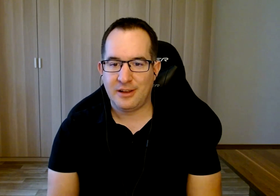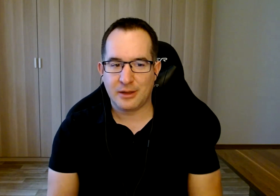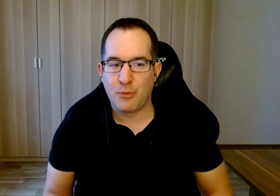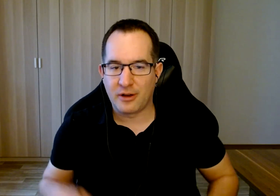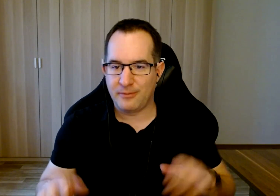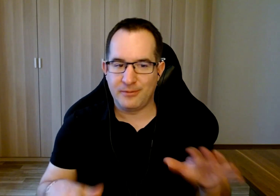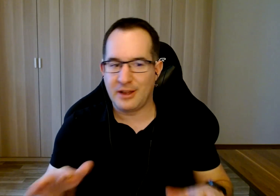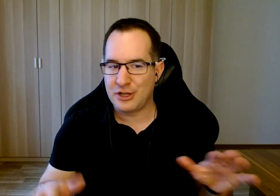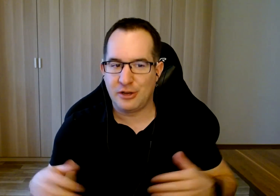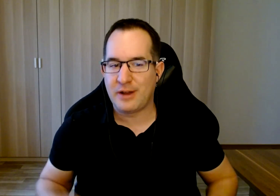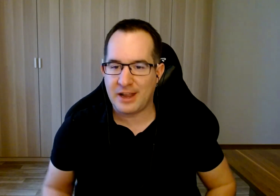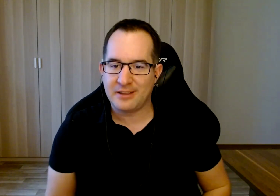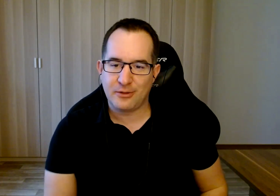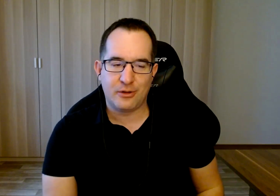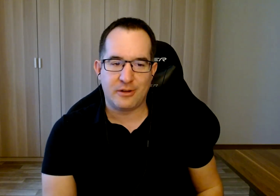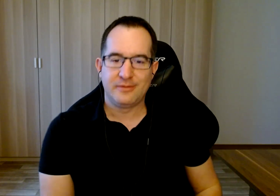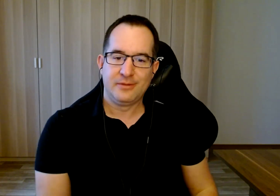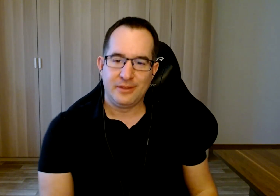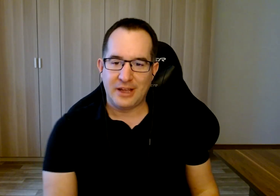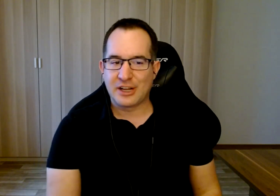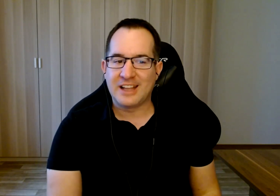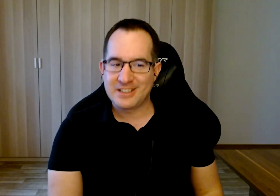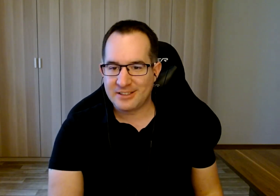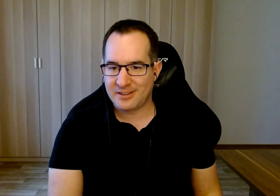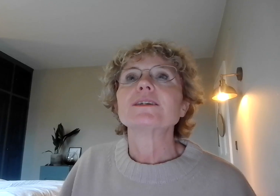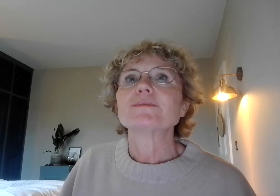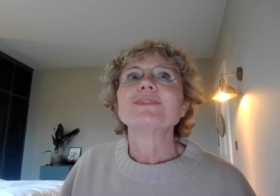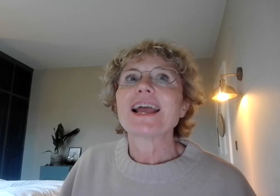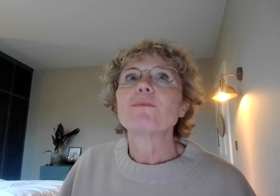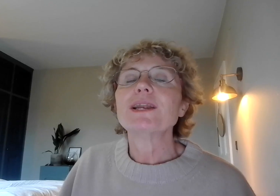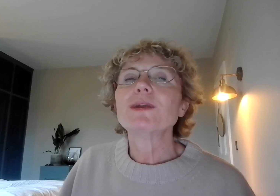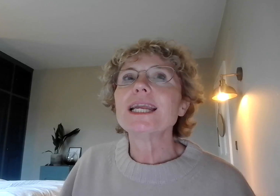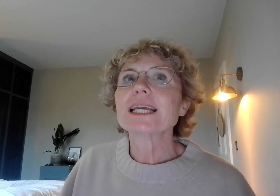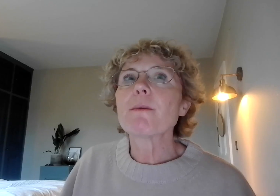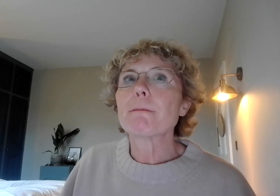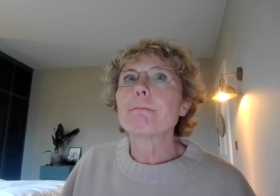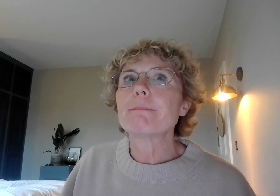Like more regional variants, or other countries? Yeah, we need to get